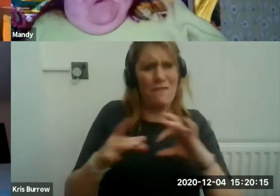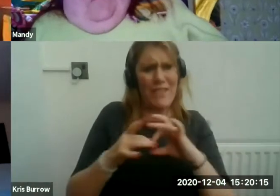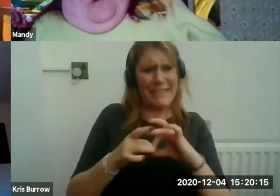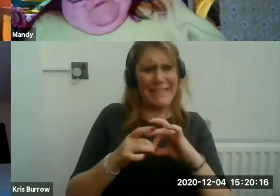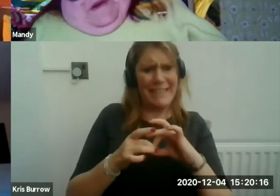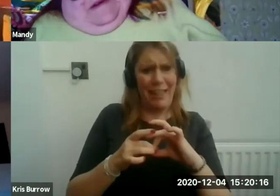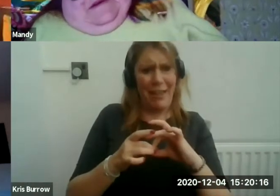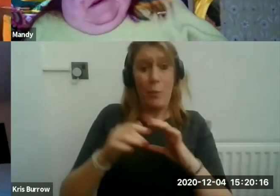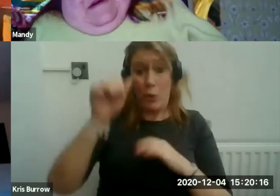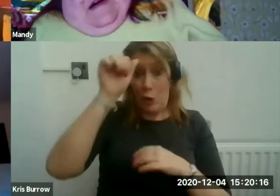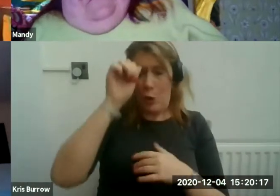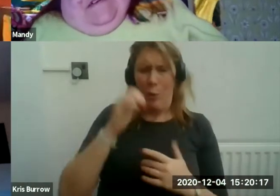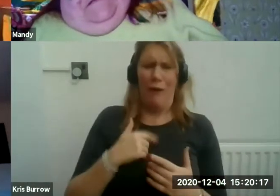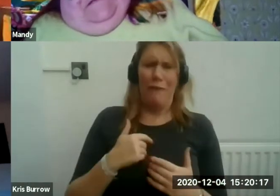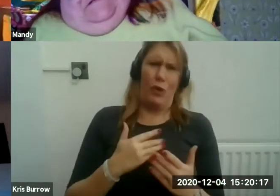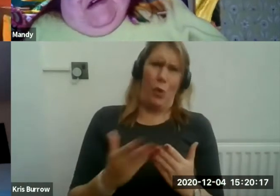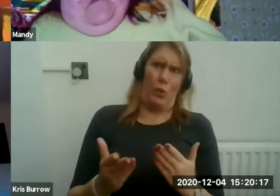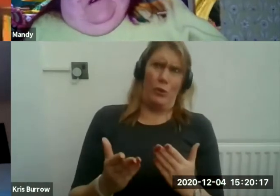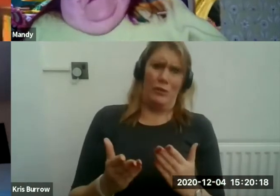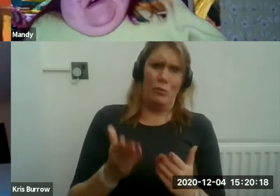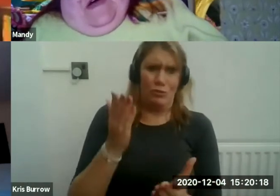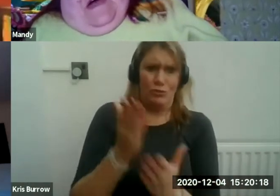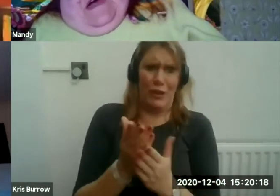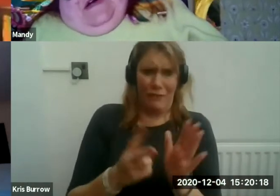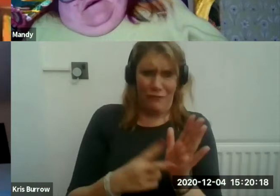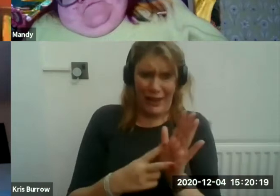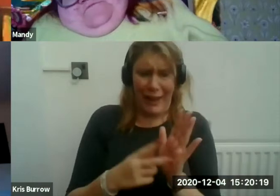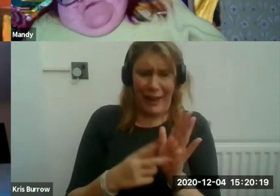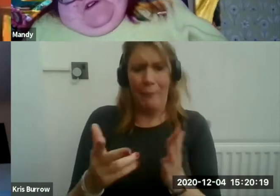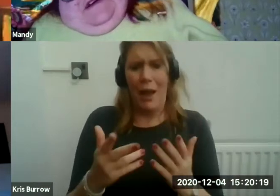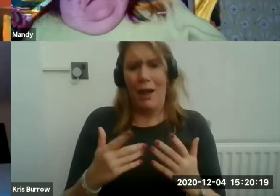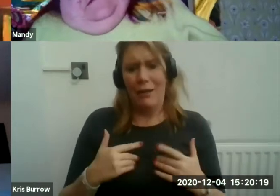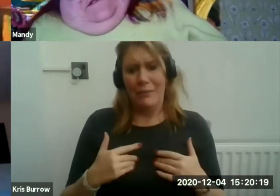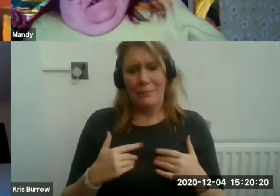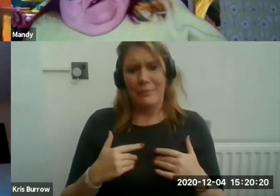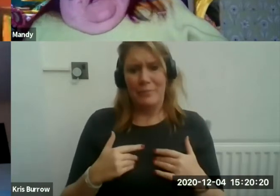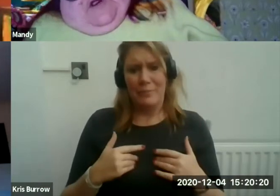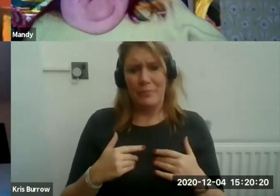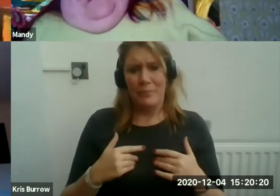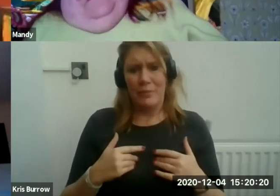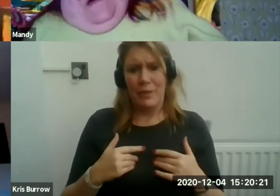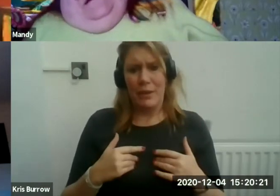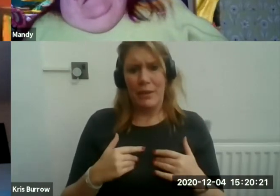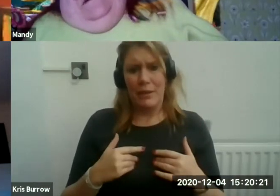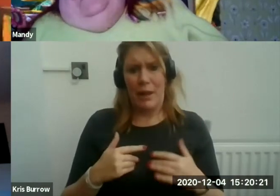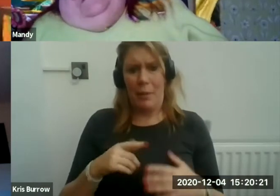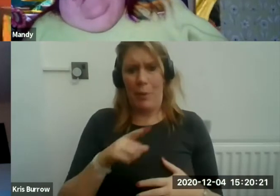edited in that way because Vici had told us that. So we only received our own bits